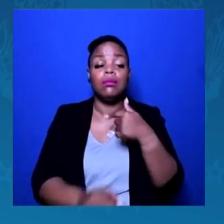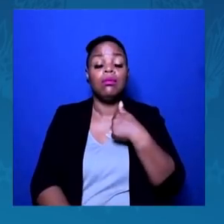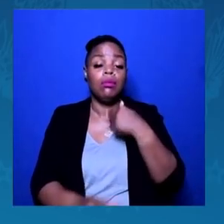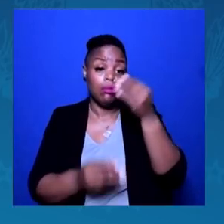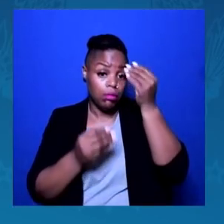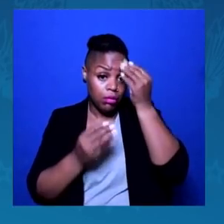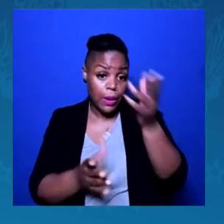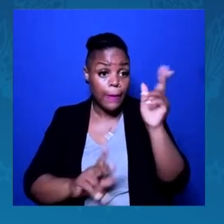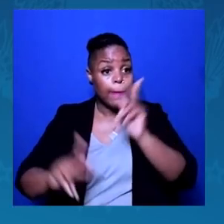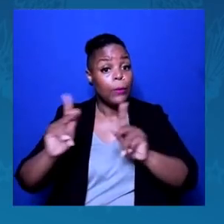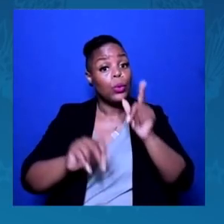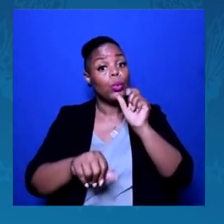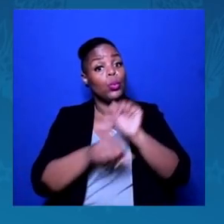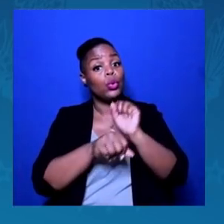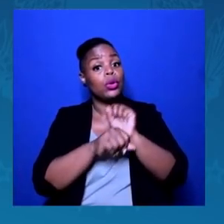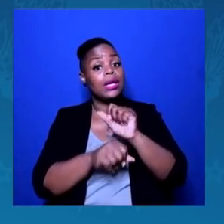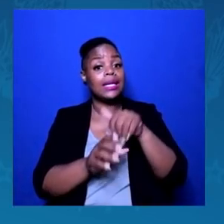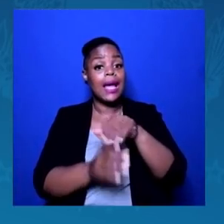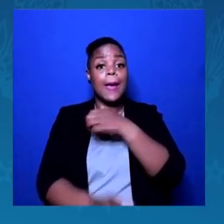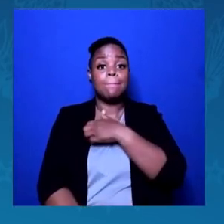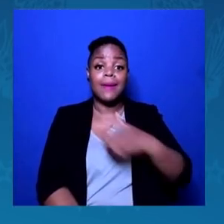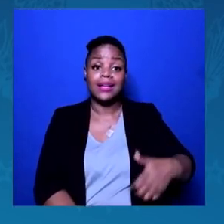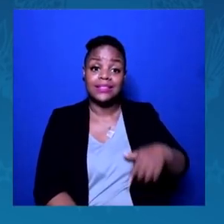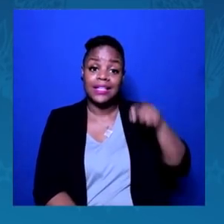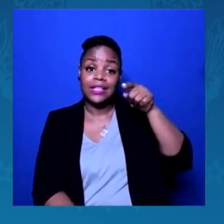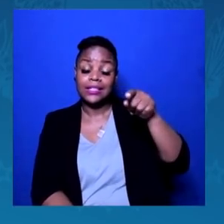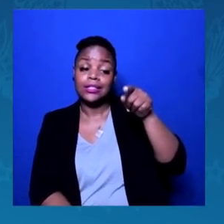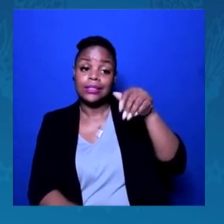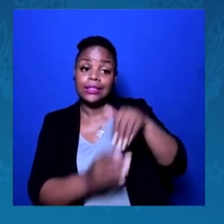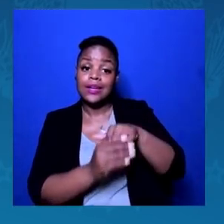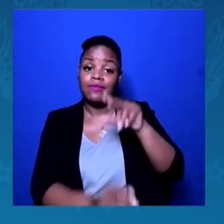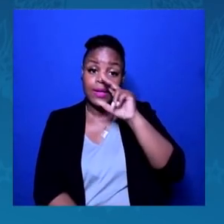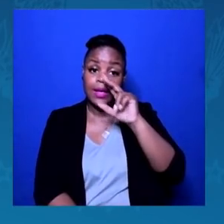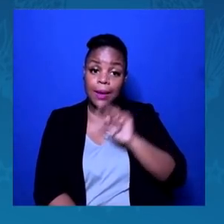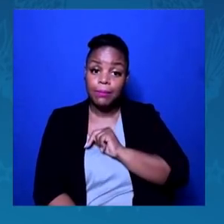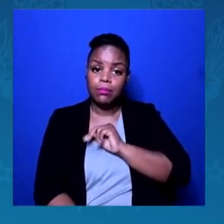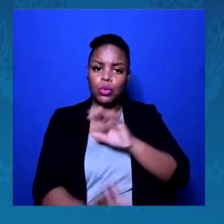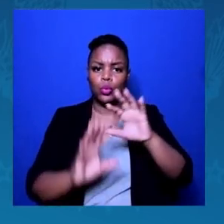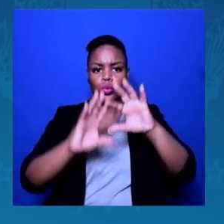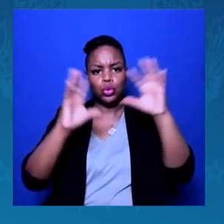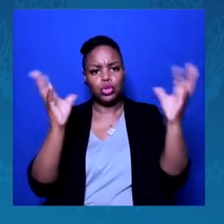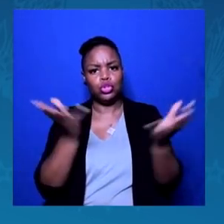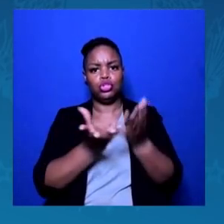or around the globe are some of the most courageous and selfless public servants that you can meet.